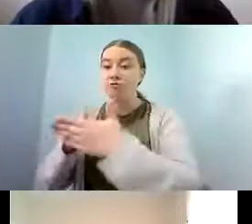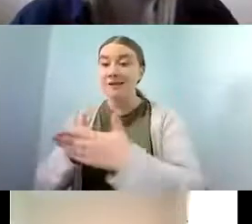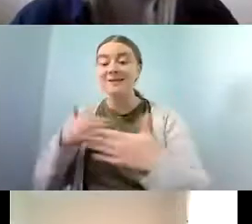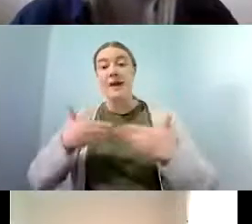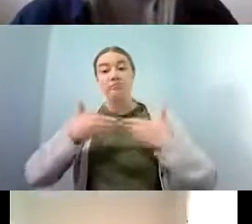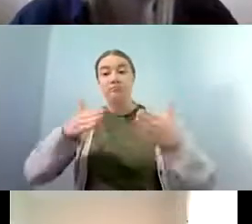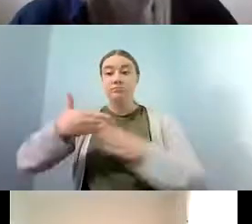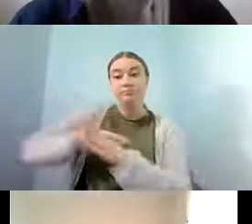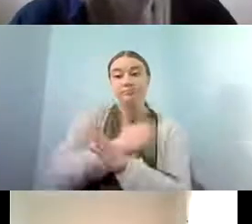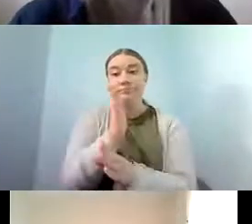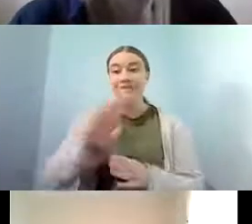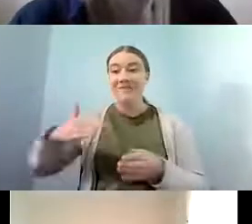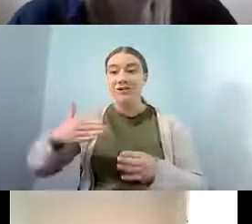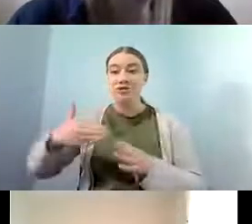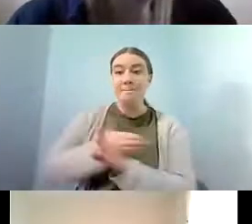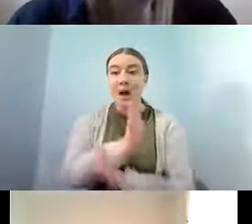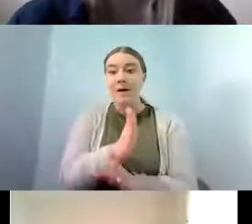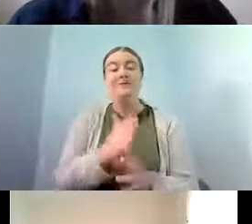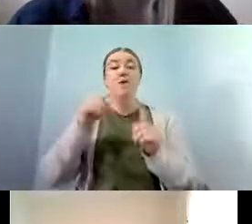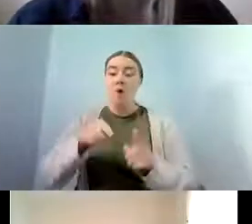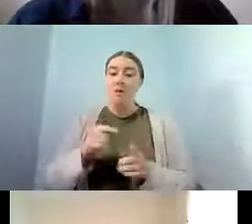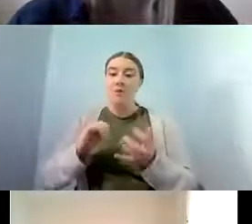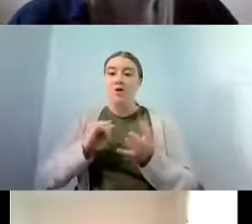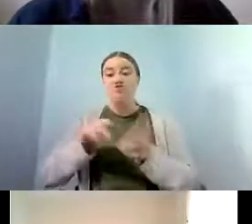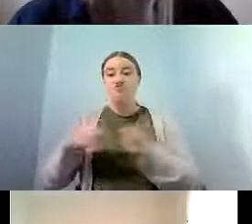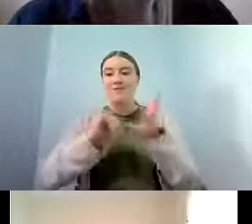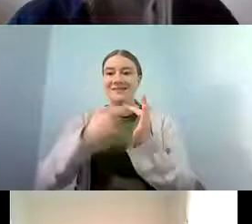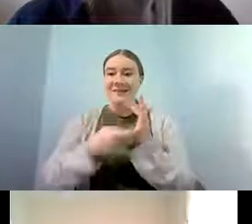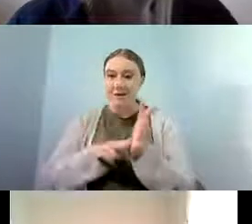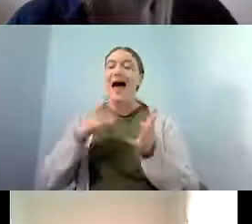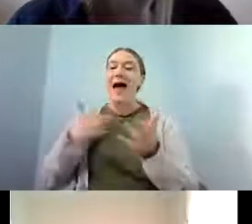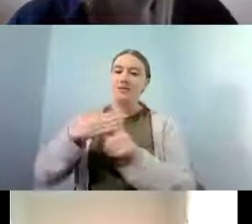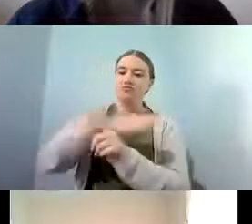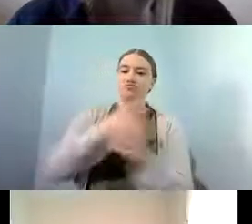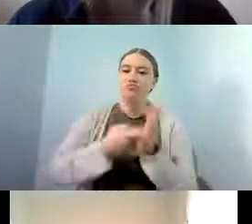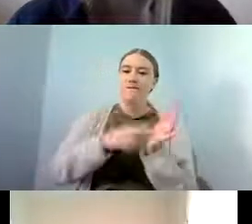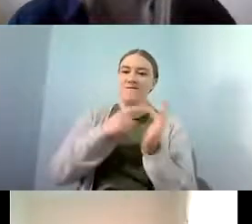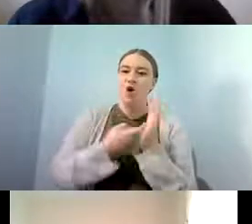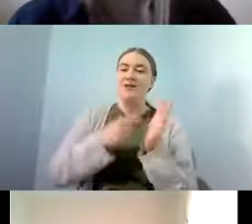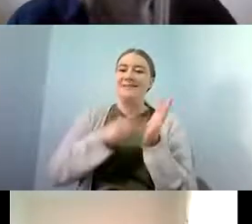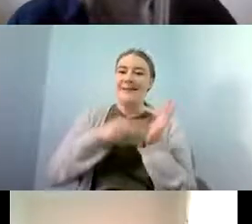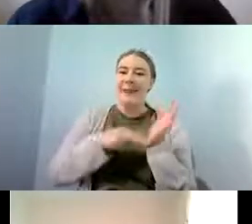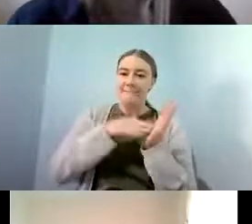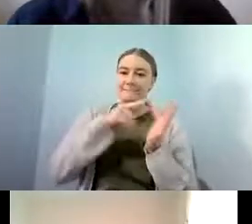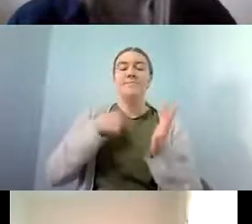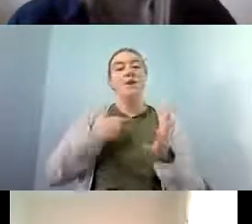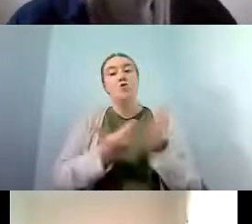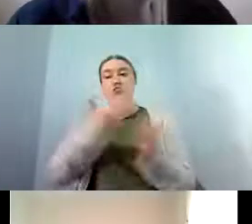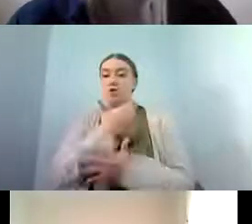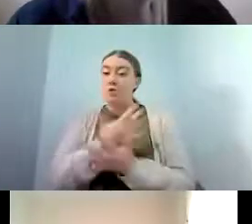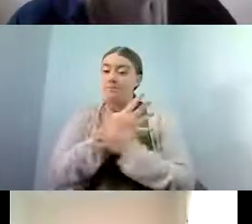tributary the river teme and this will restore 158 miles of river habitat and benefit a whole host